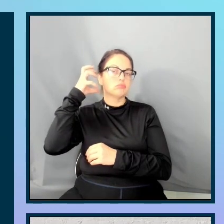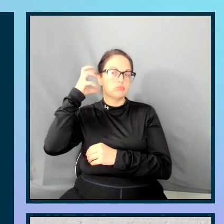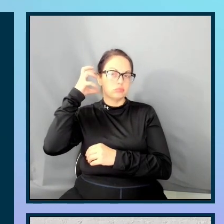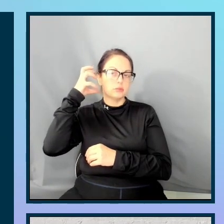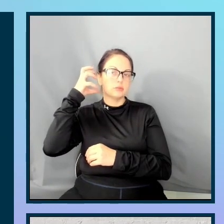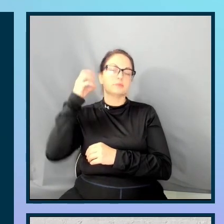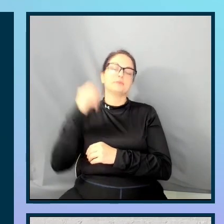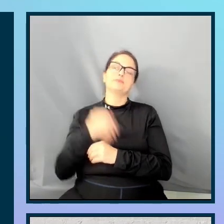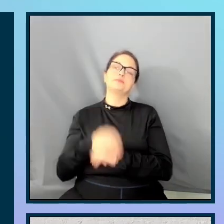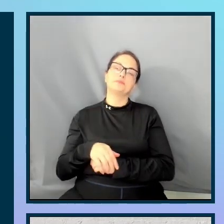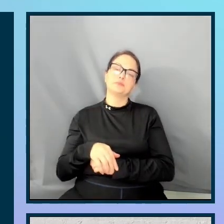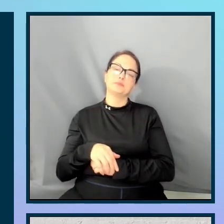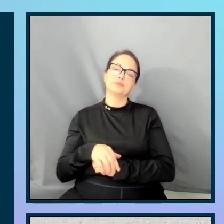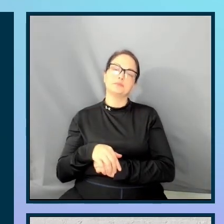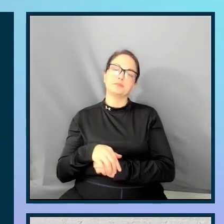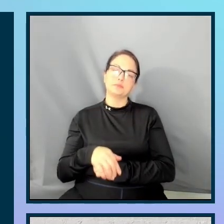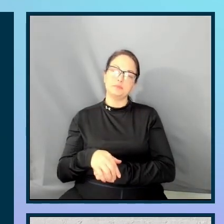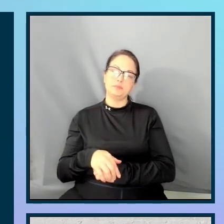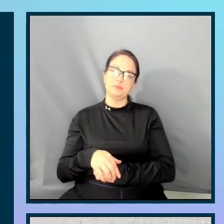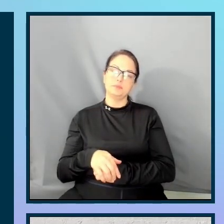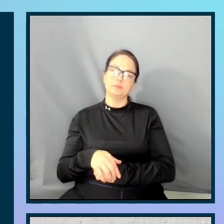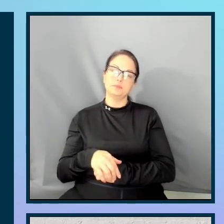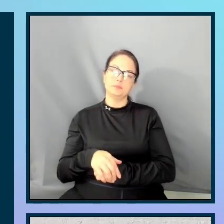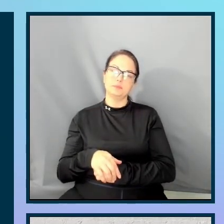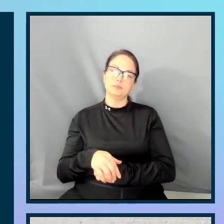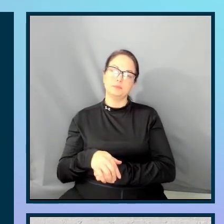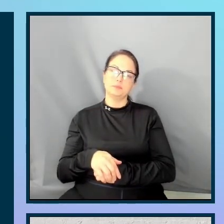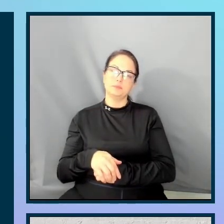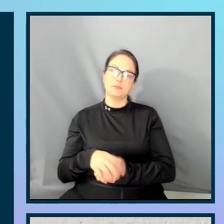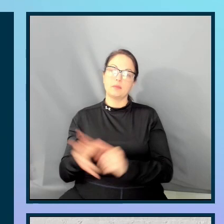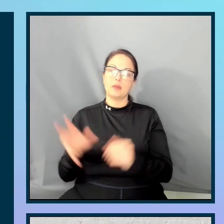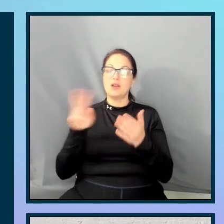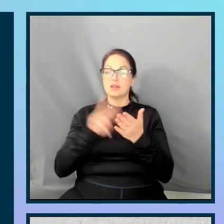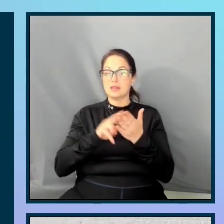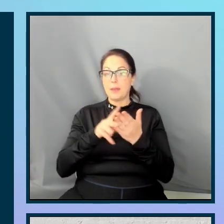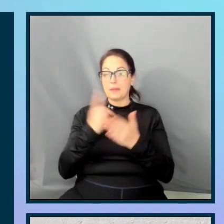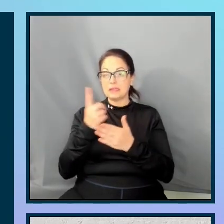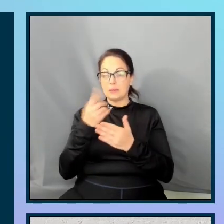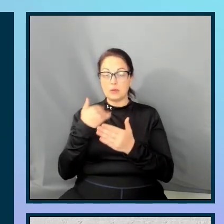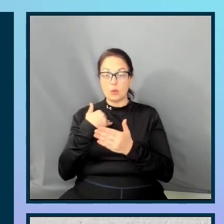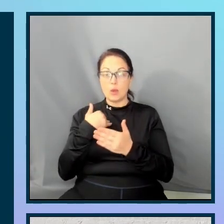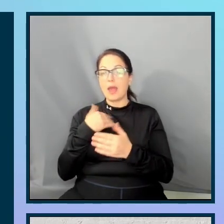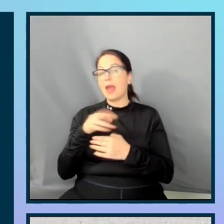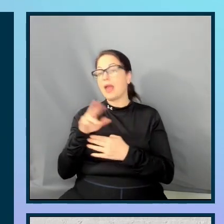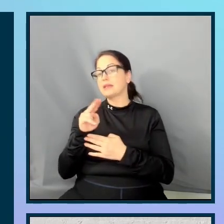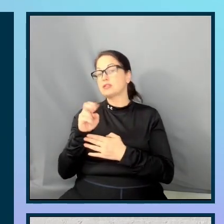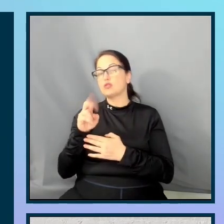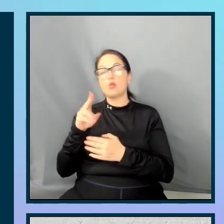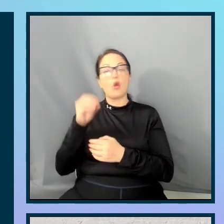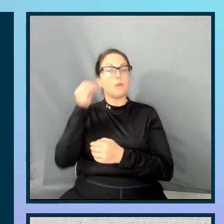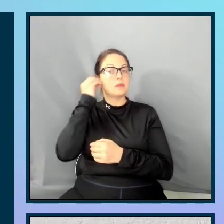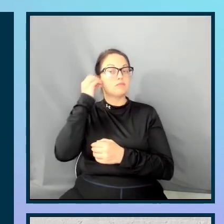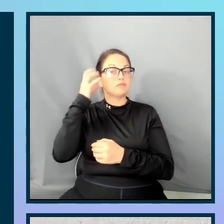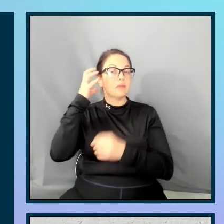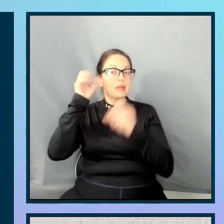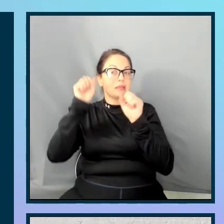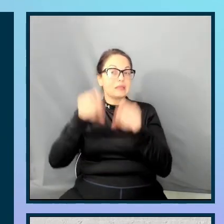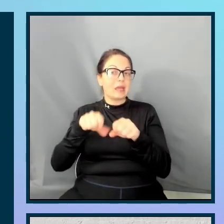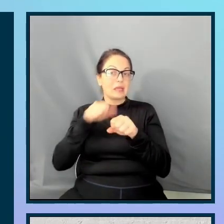the brain and the nervous system. That means that someone with an acoustic neuroma can lose their hearing, their balance